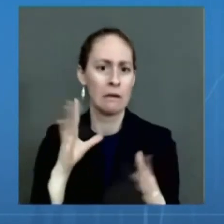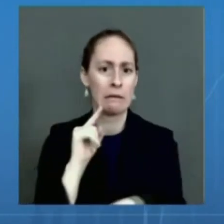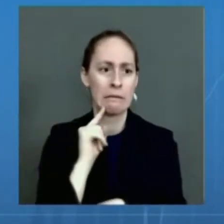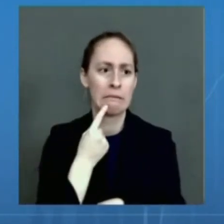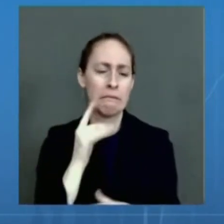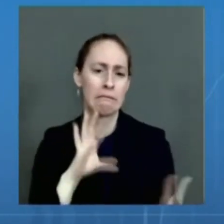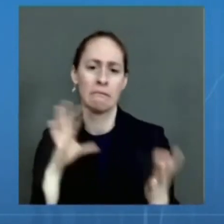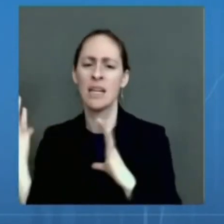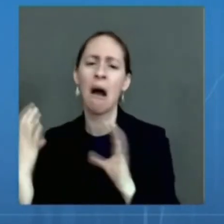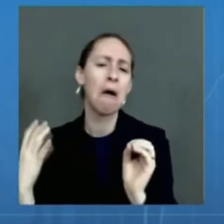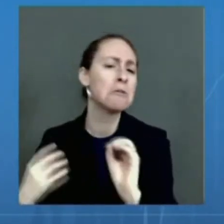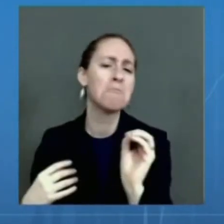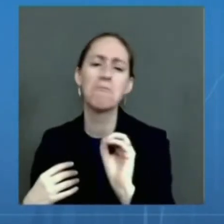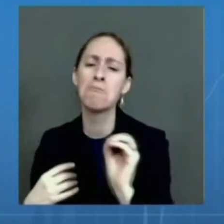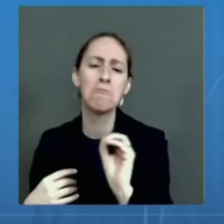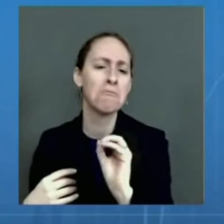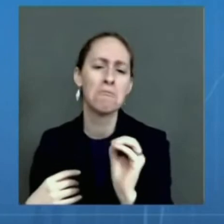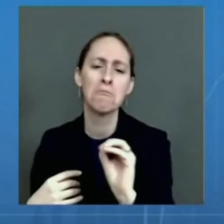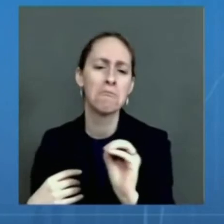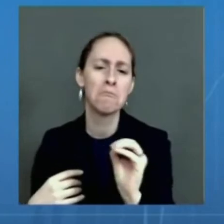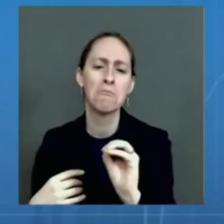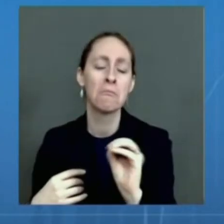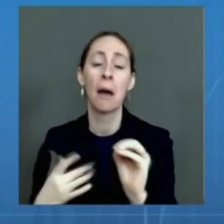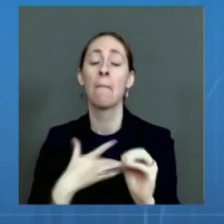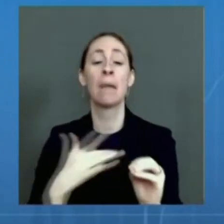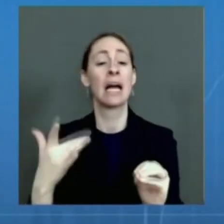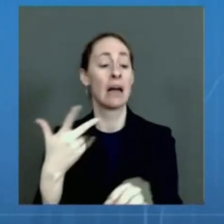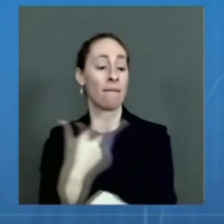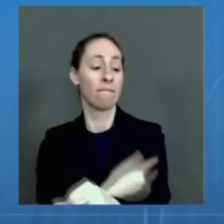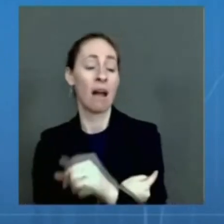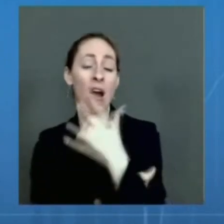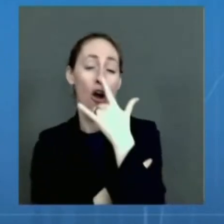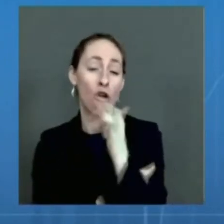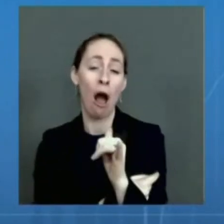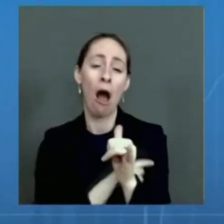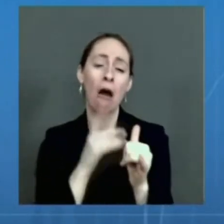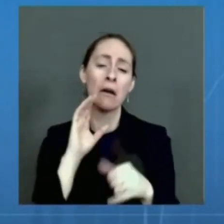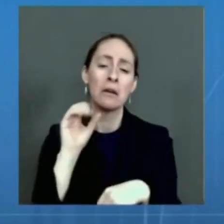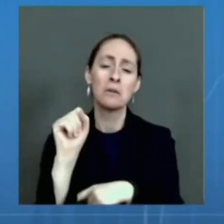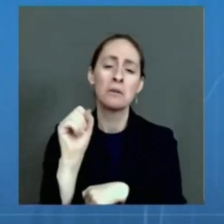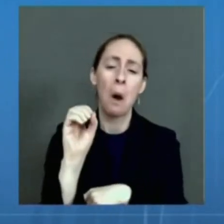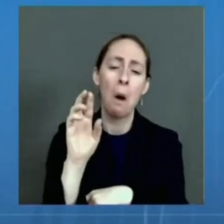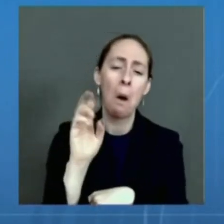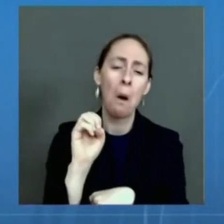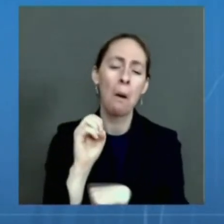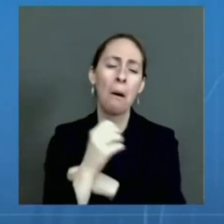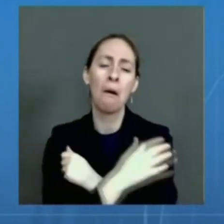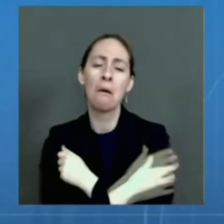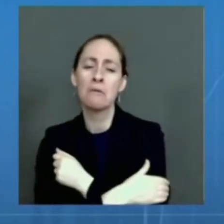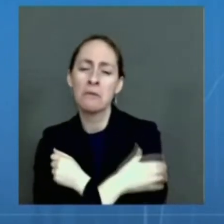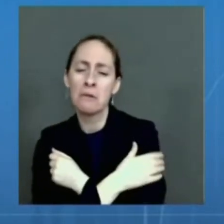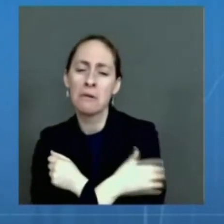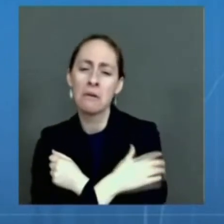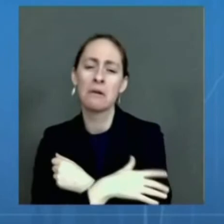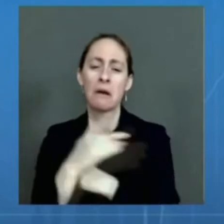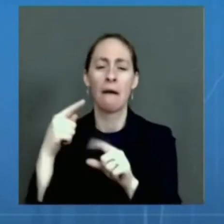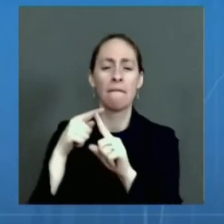SAFETY CONCERNS. THE MOST COMMON REPORTED SIDE EFFECT INCLUDED PAIN AT THE